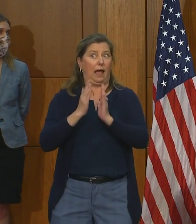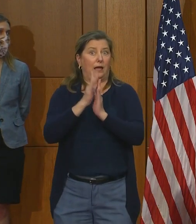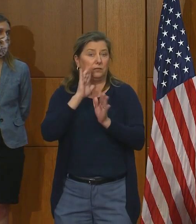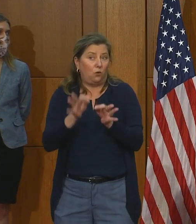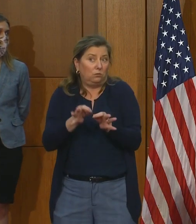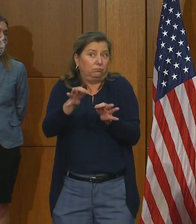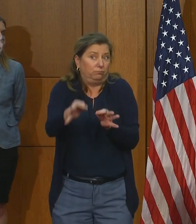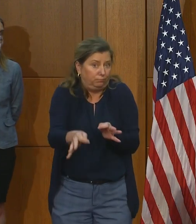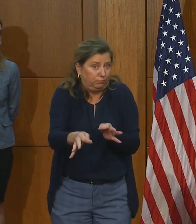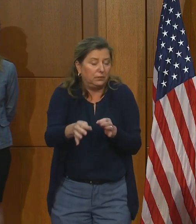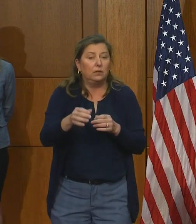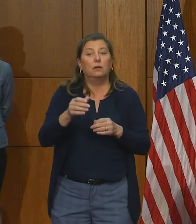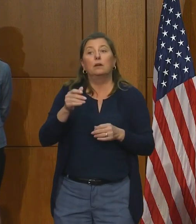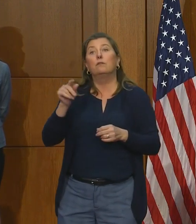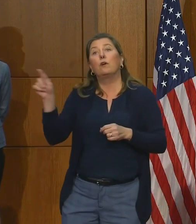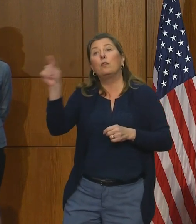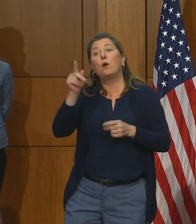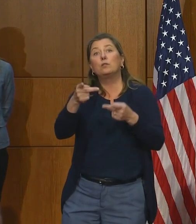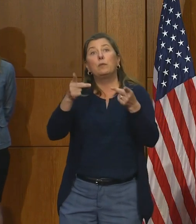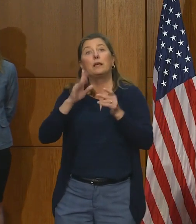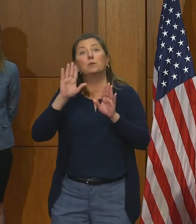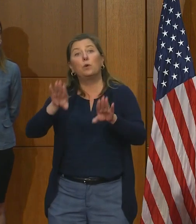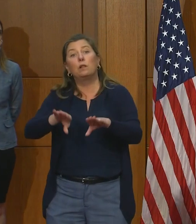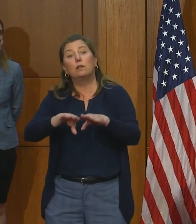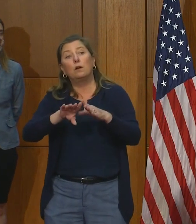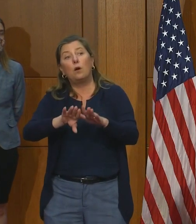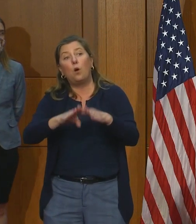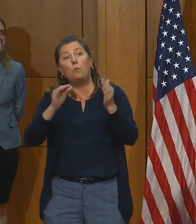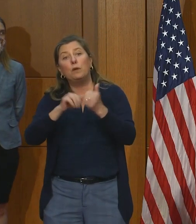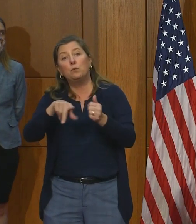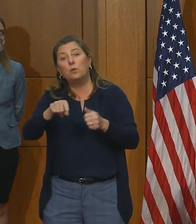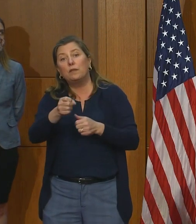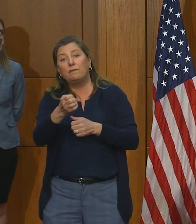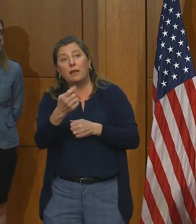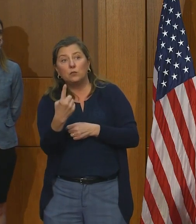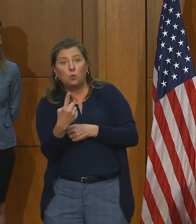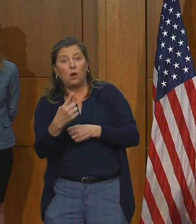THINK THAT THERE ARE LOOKING.